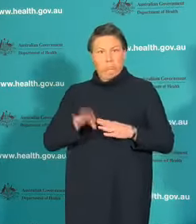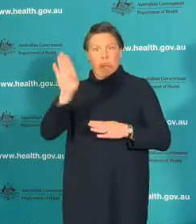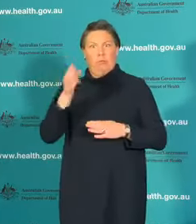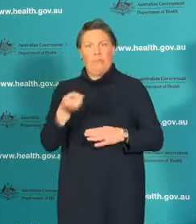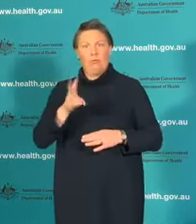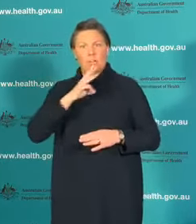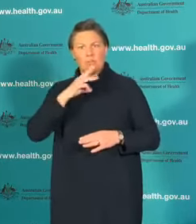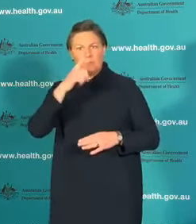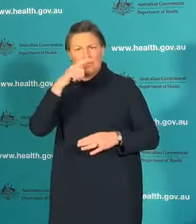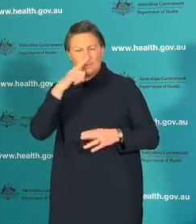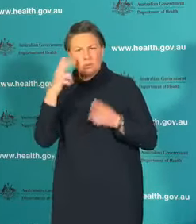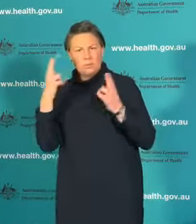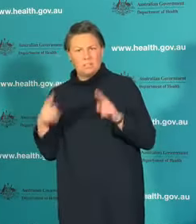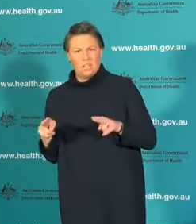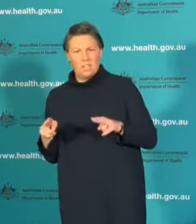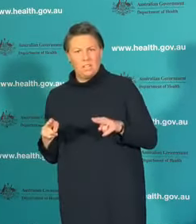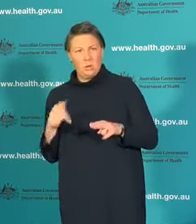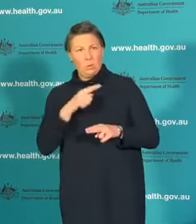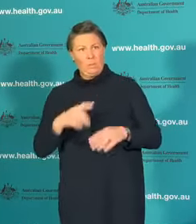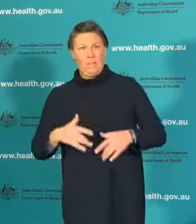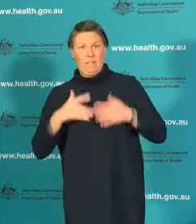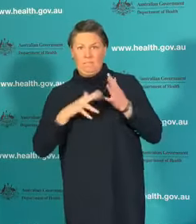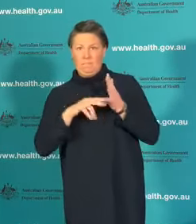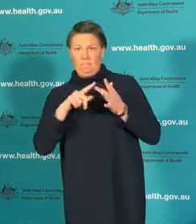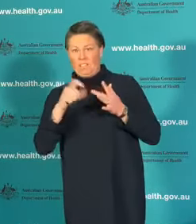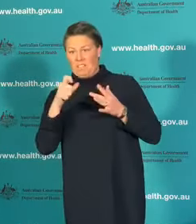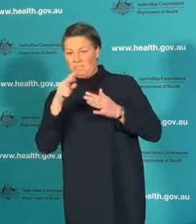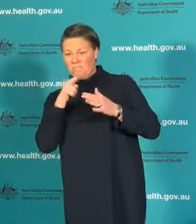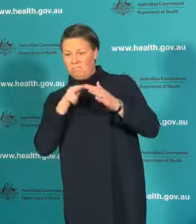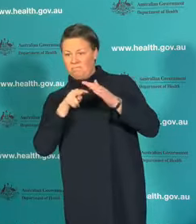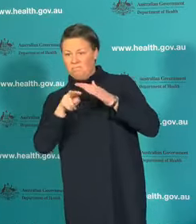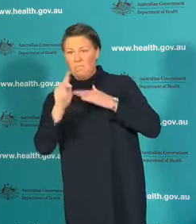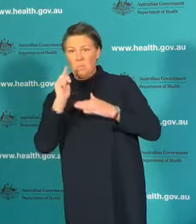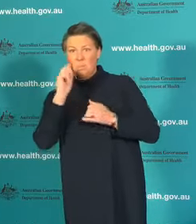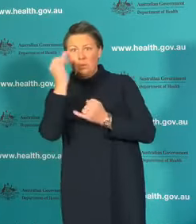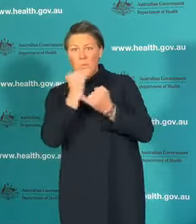in Victoria, what would you expect to see with that death toll in the coming weeks? Look I don't want to predict what's